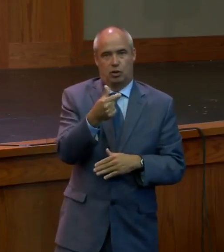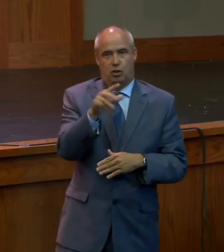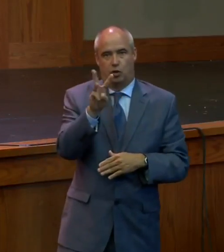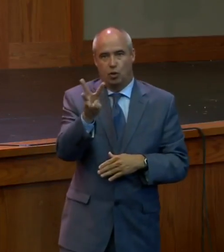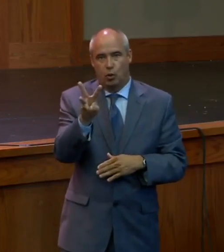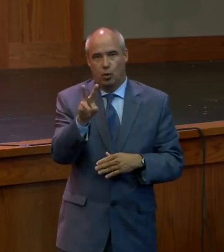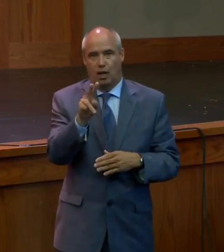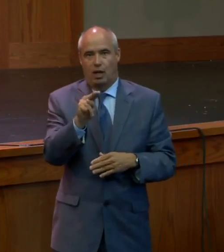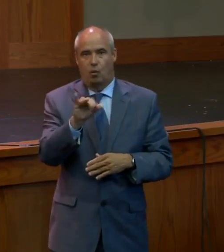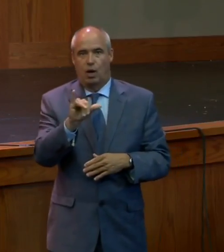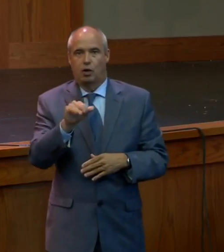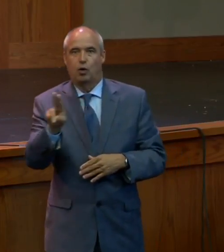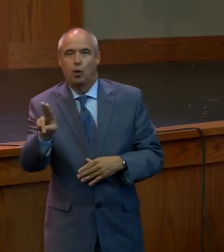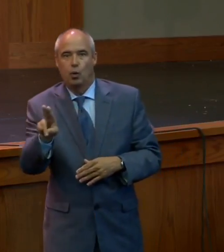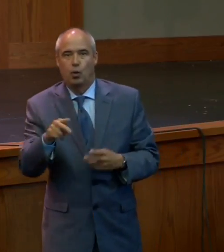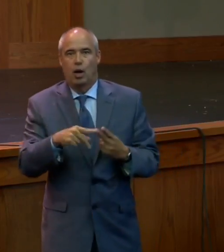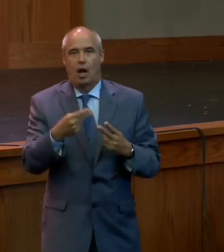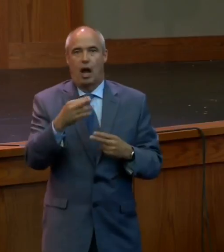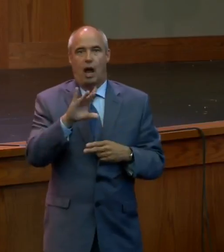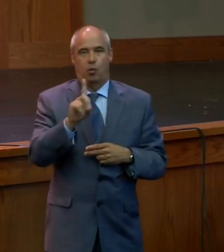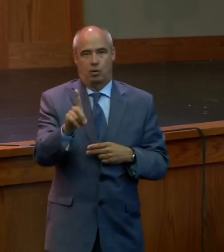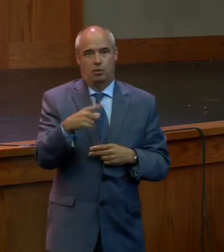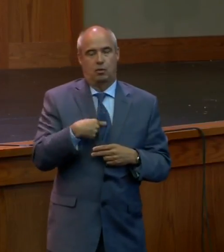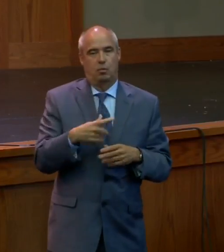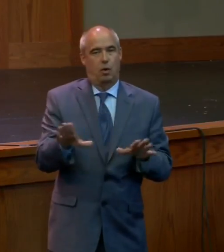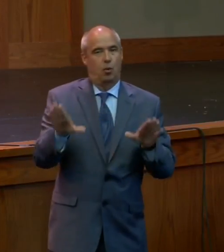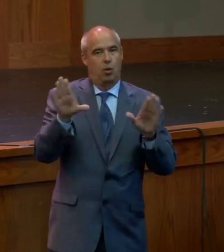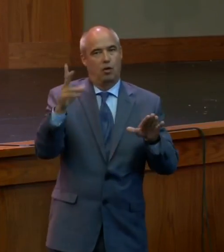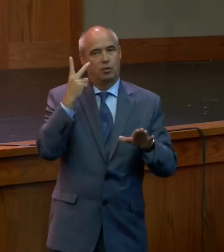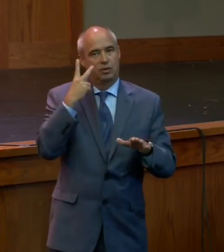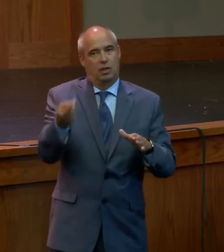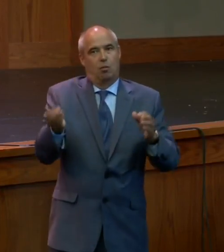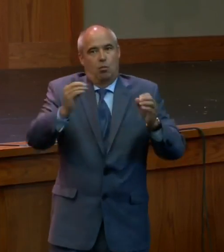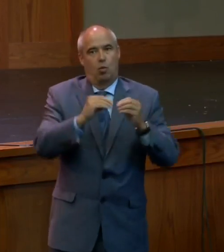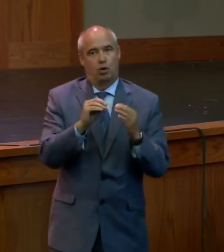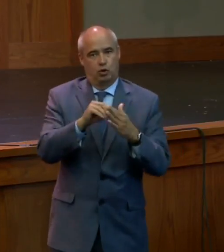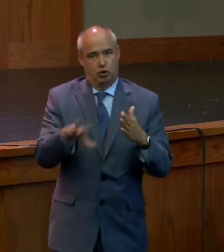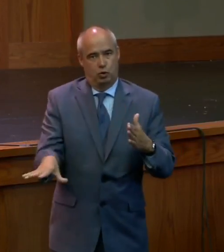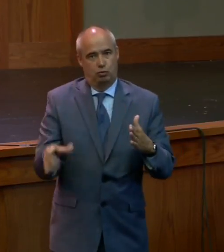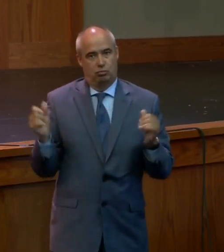HOWARD AND RAPIDLY EXPANDING. IT WOULD HAVE BEEN WONDERFUL SEEING MORE STUDENTS AT YESTERDAY'S CONVENTION BUT